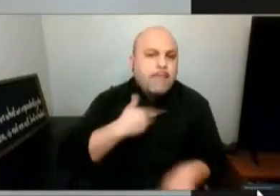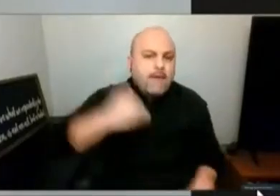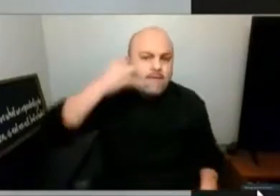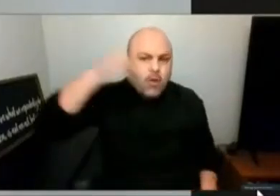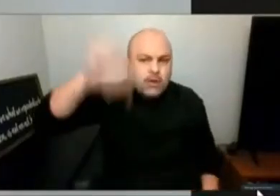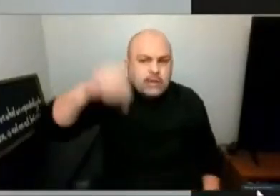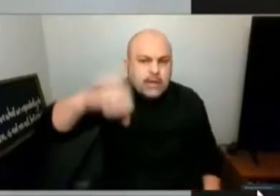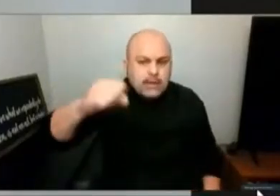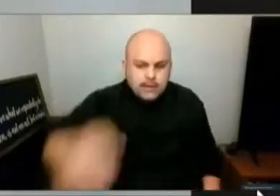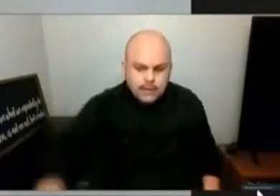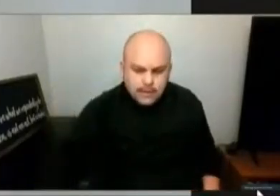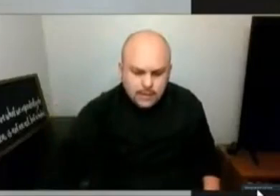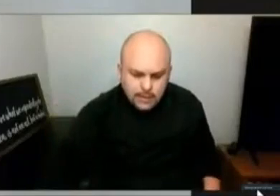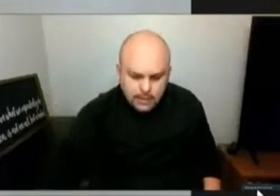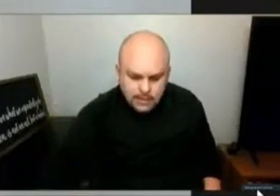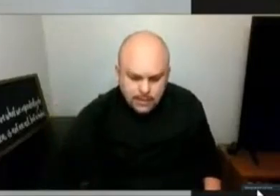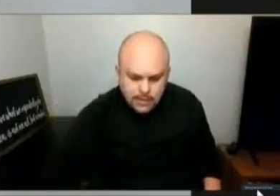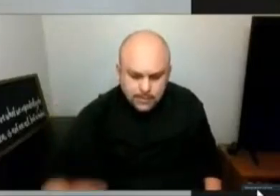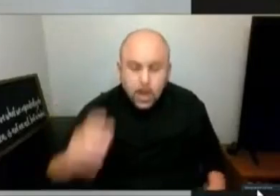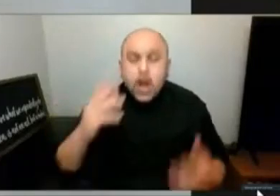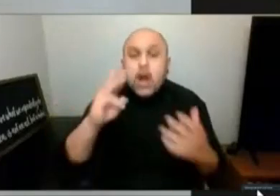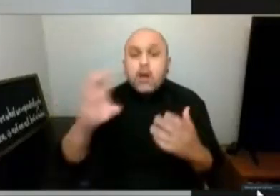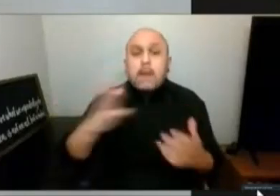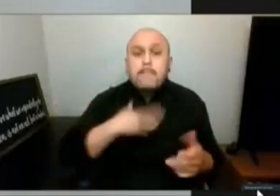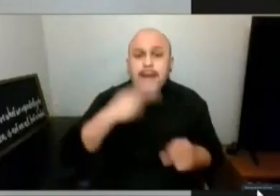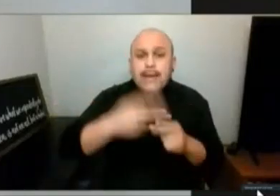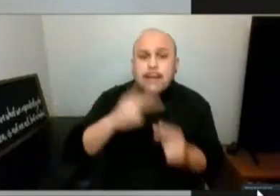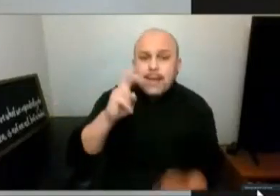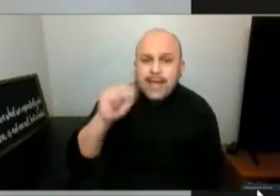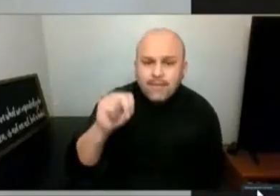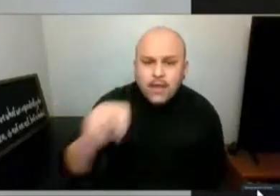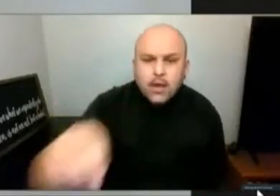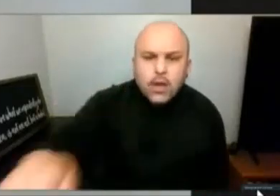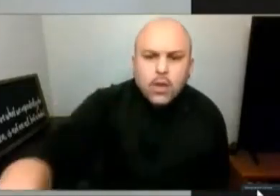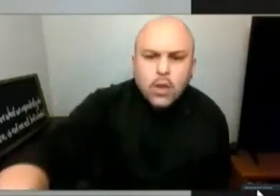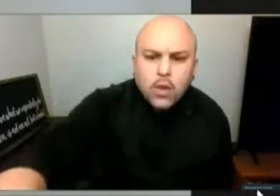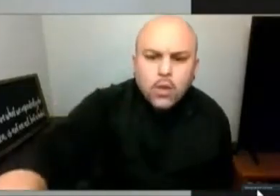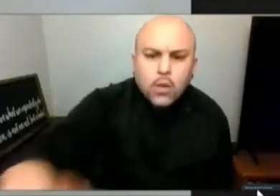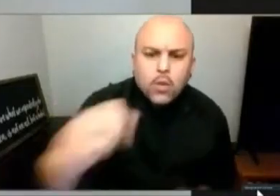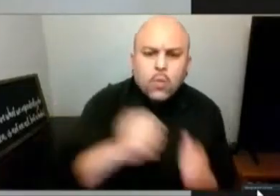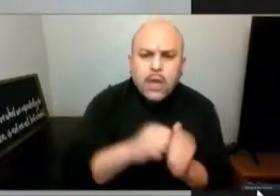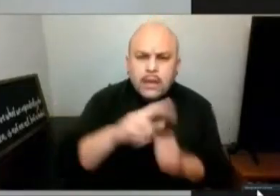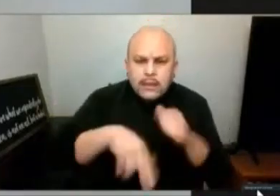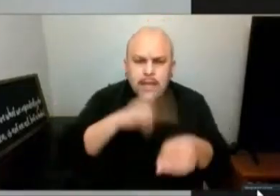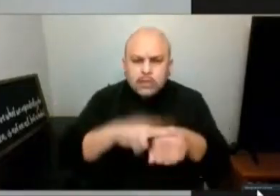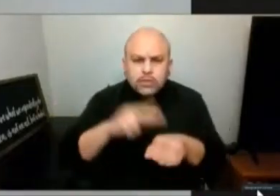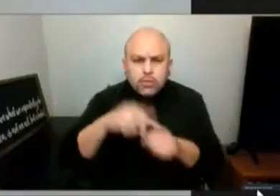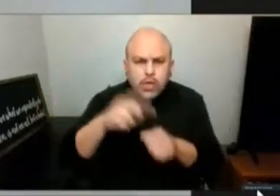I know -- yes, I'm on the phone. [unintelligible] My name's Kenneth Westbury.